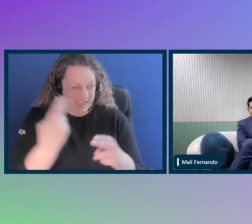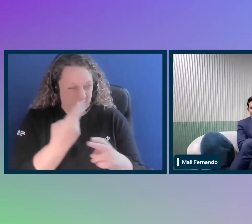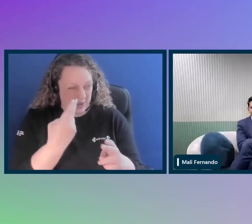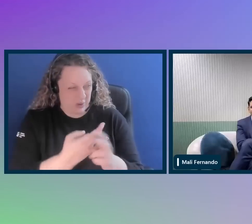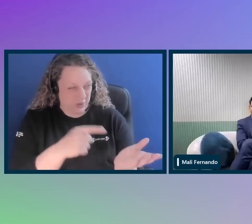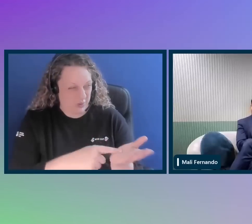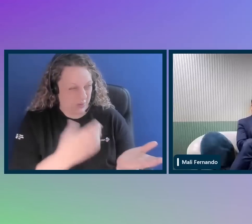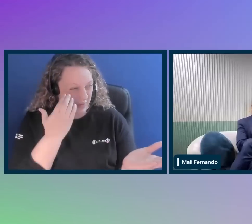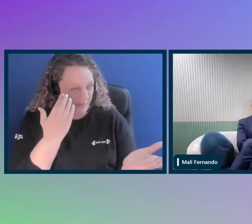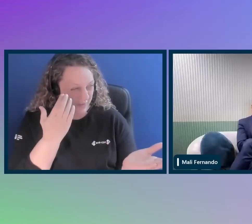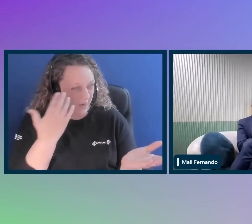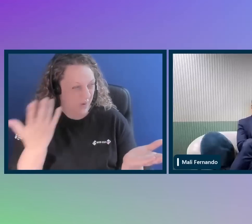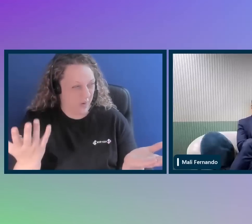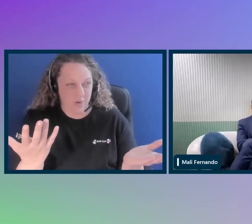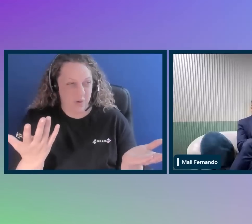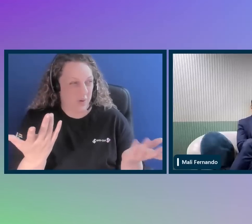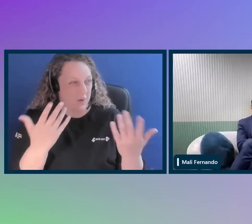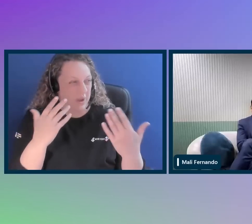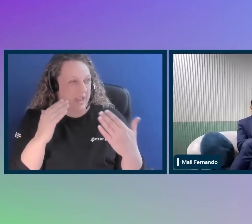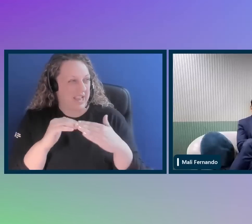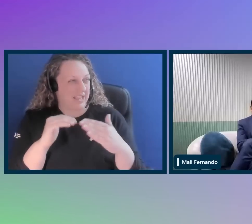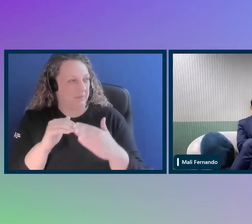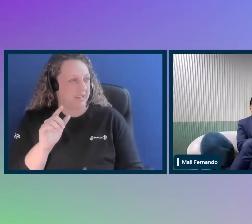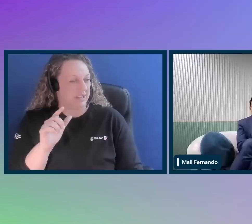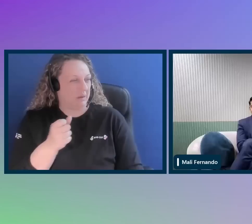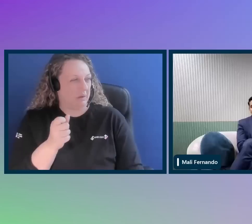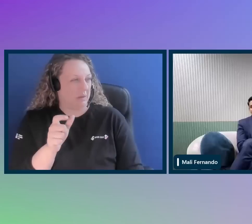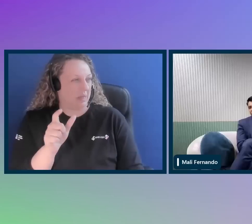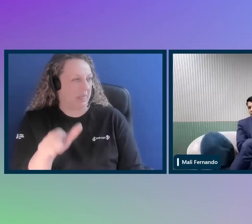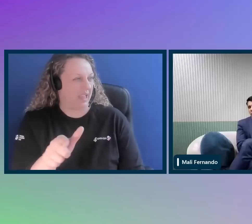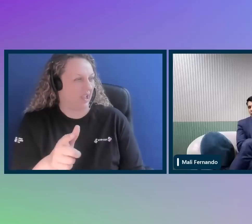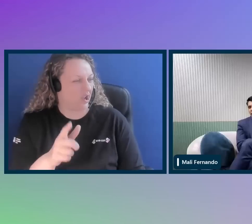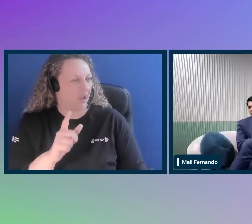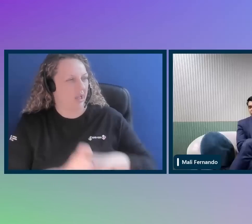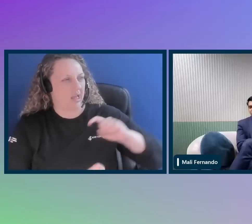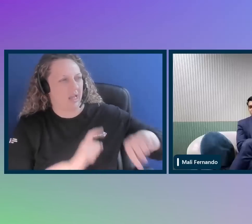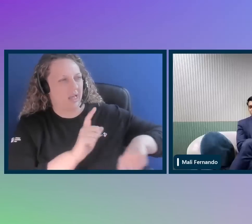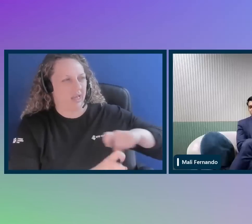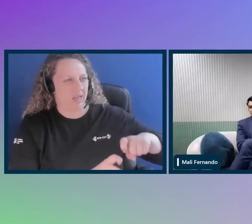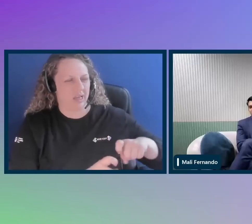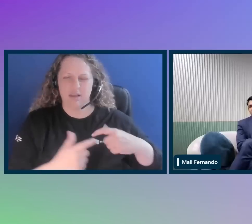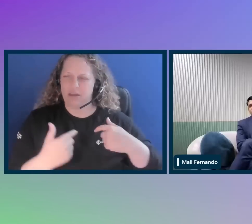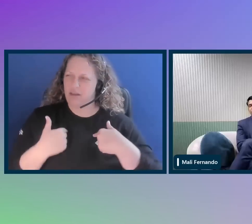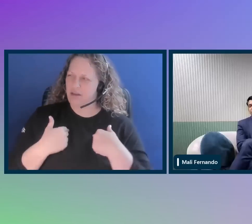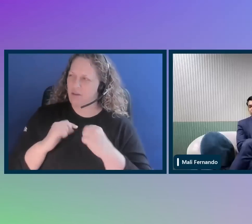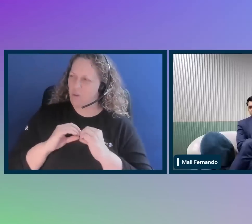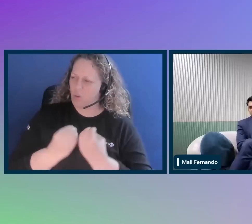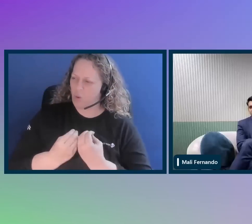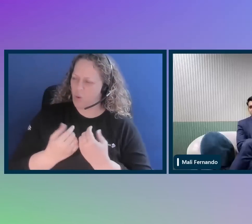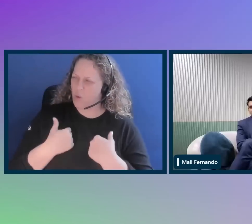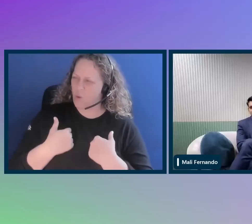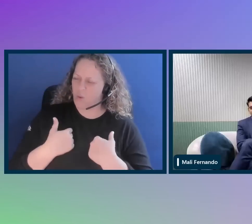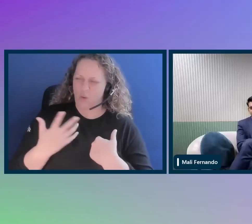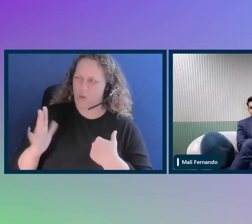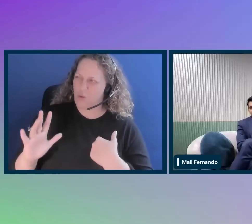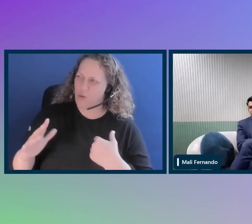Can't we do the accessibility stuff later? And as an organization, we are completely transformed